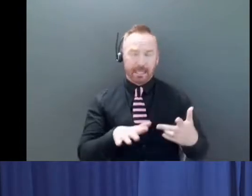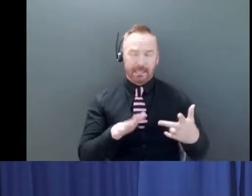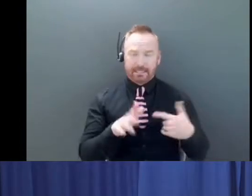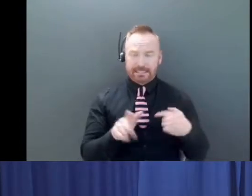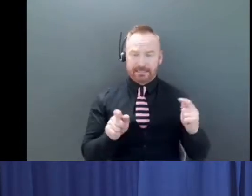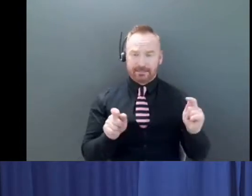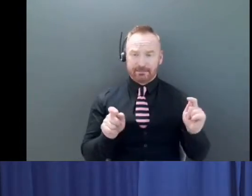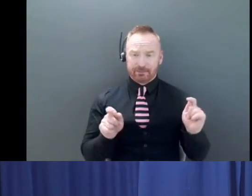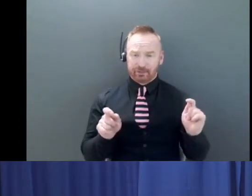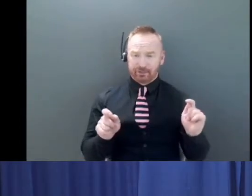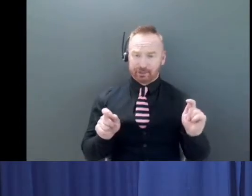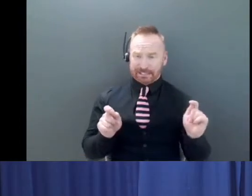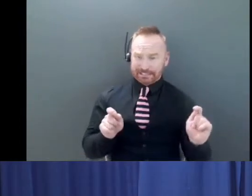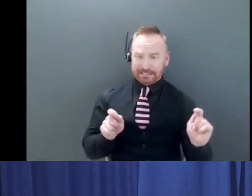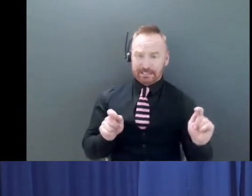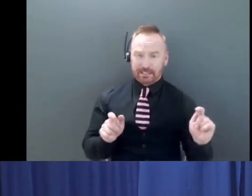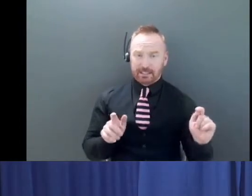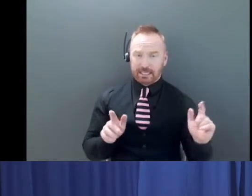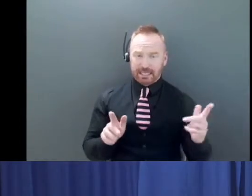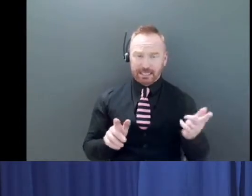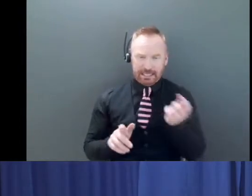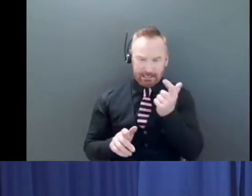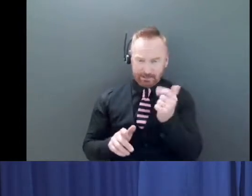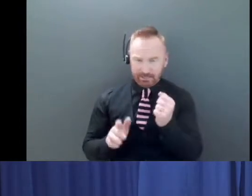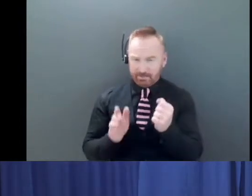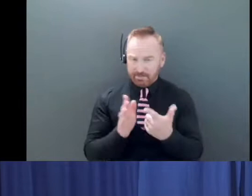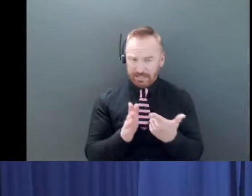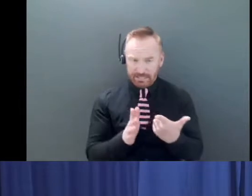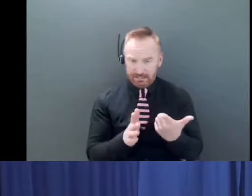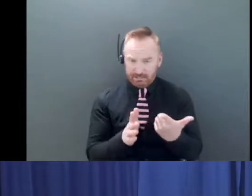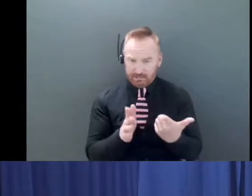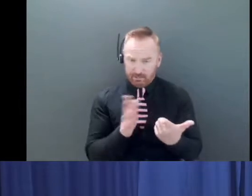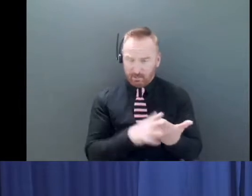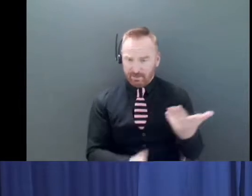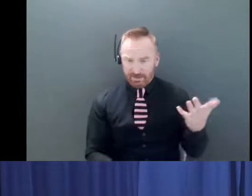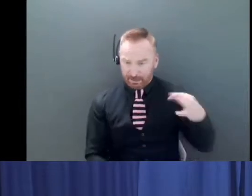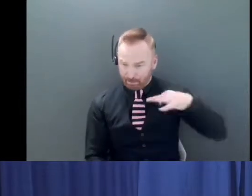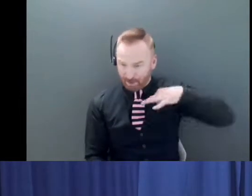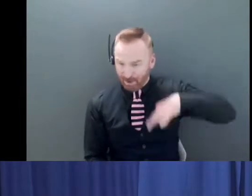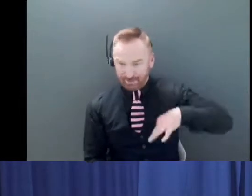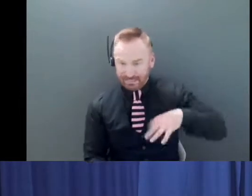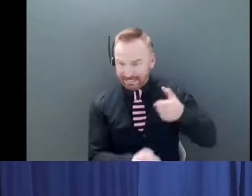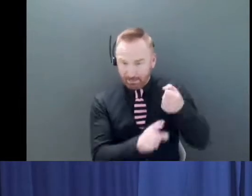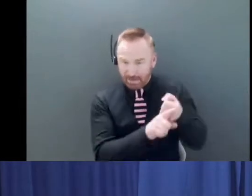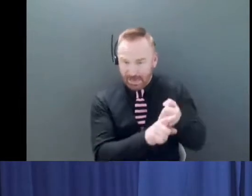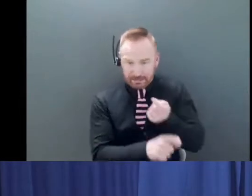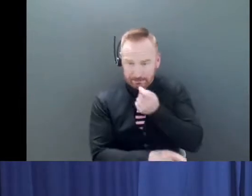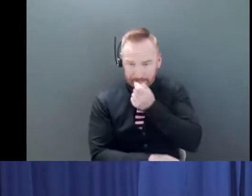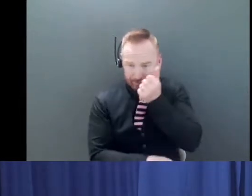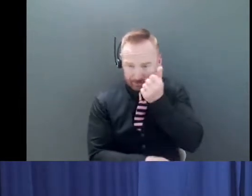recommending now may have limited effect on profit lines. On the other hand these are further cautious steps to what we would all like, the ability